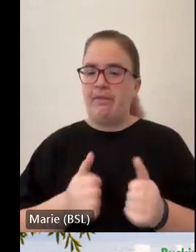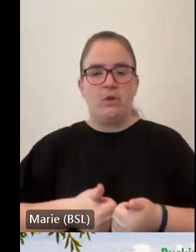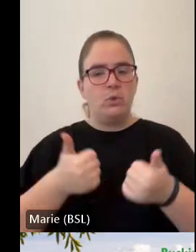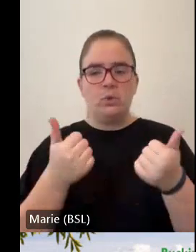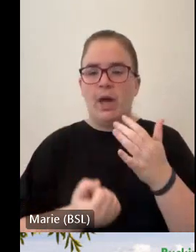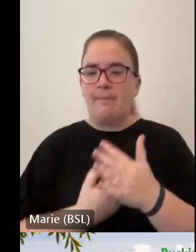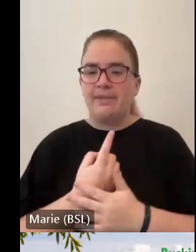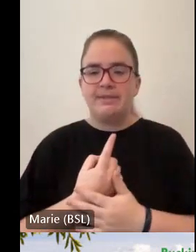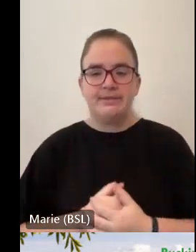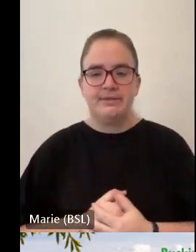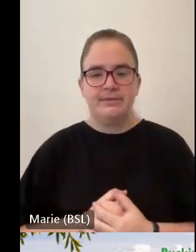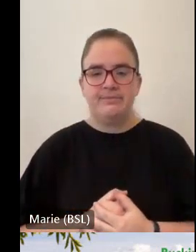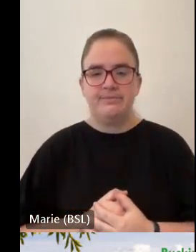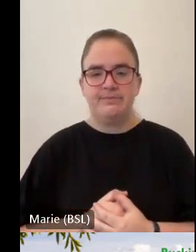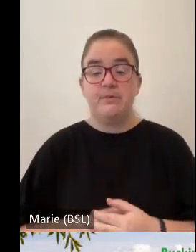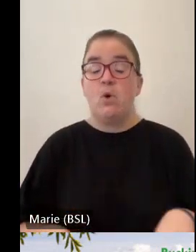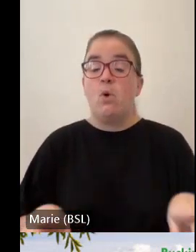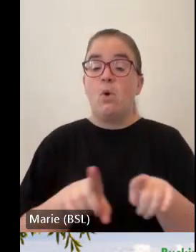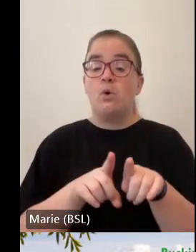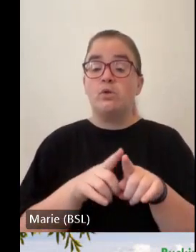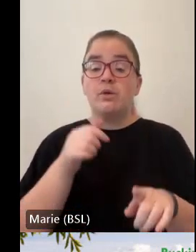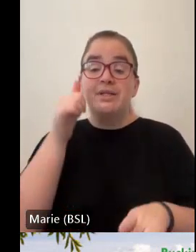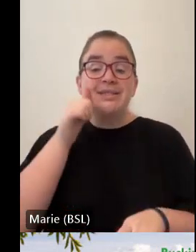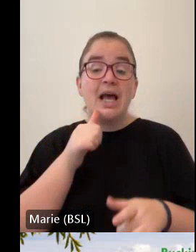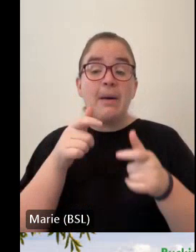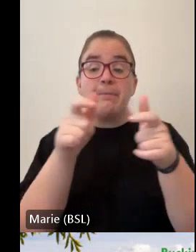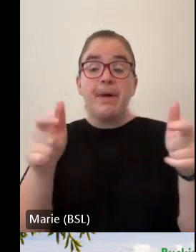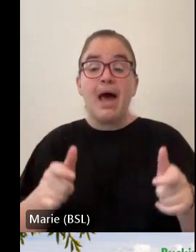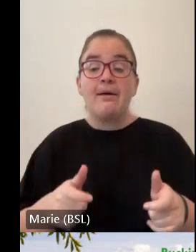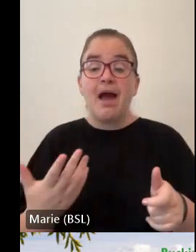And and we have the scam packs as well, which has got some